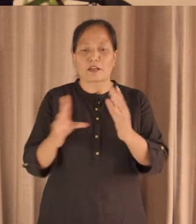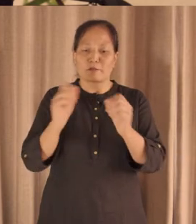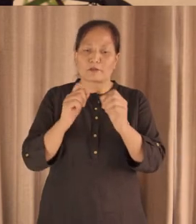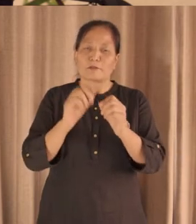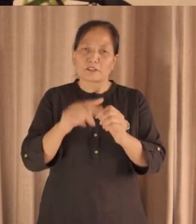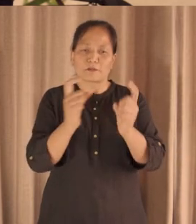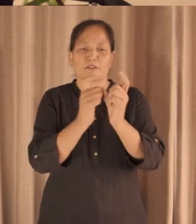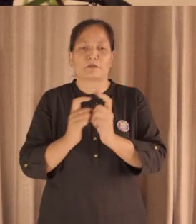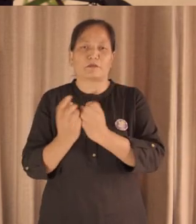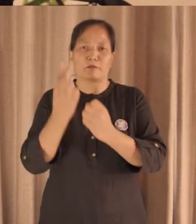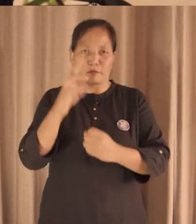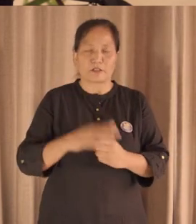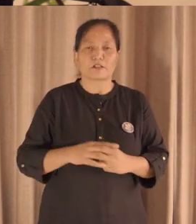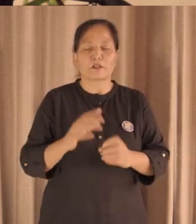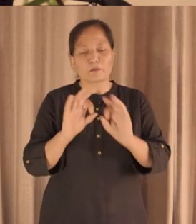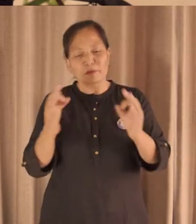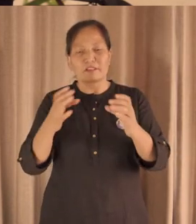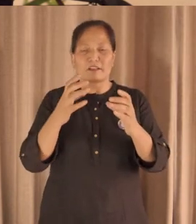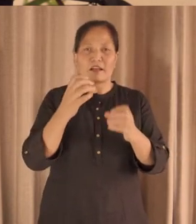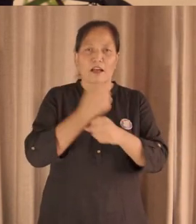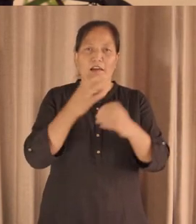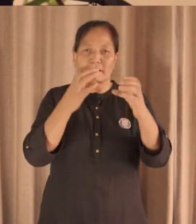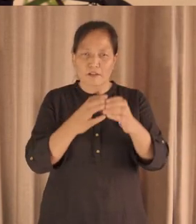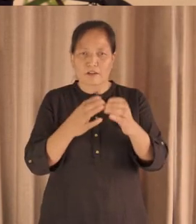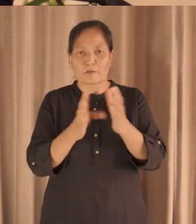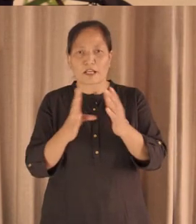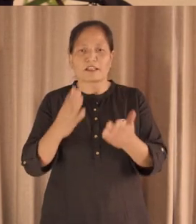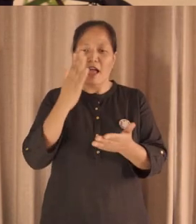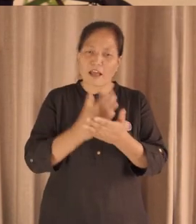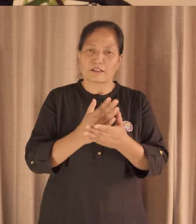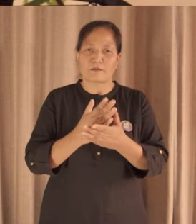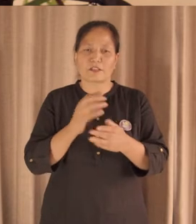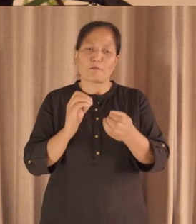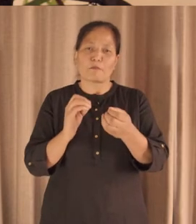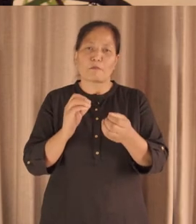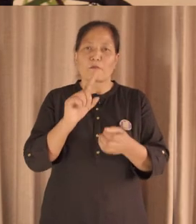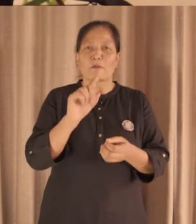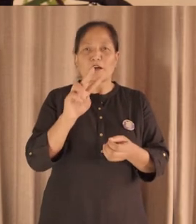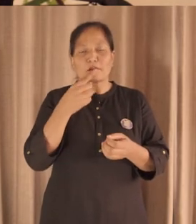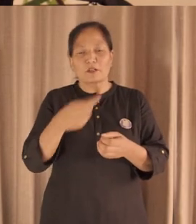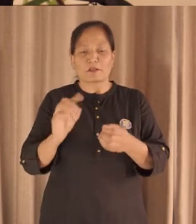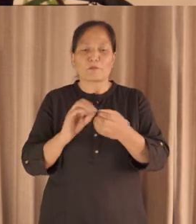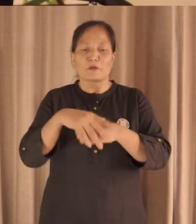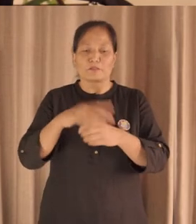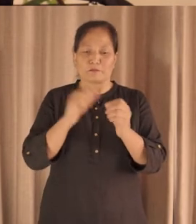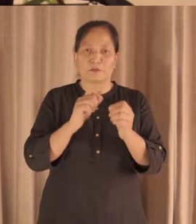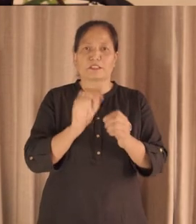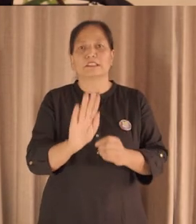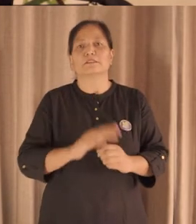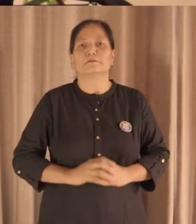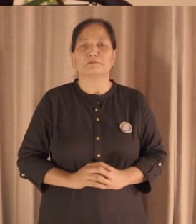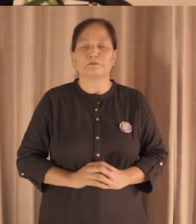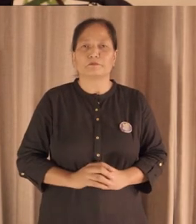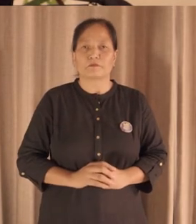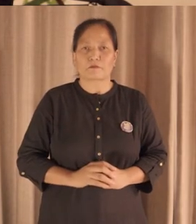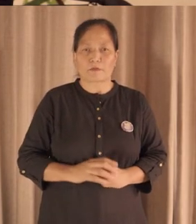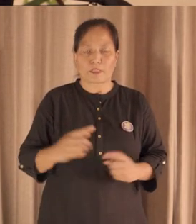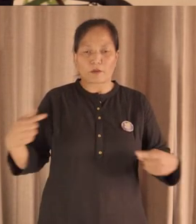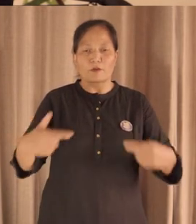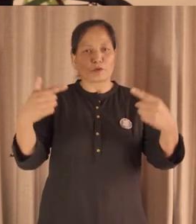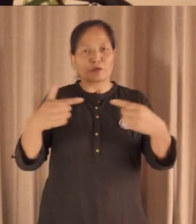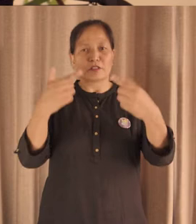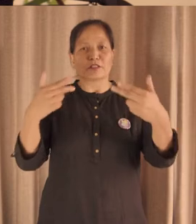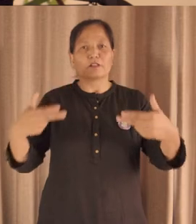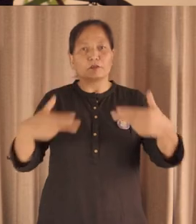or writing in different spheres of politics, culture, songs and music. For that, understanding